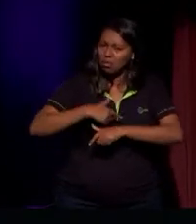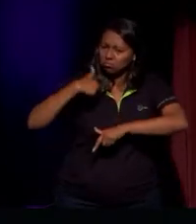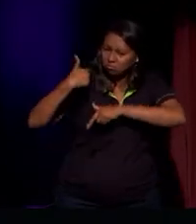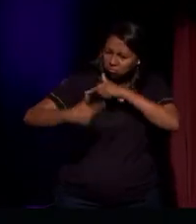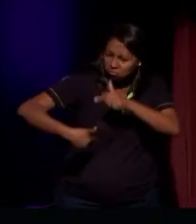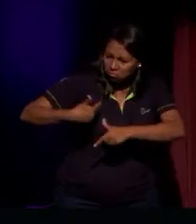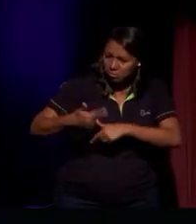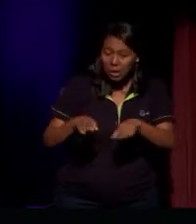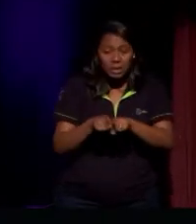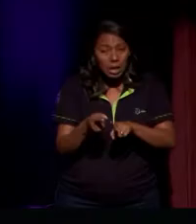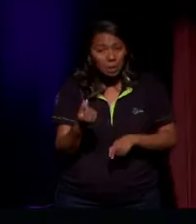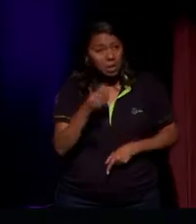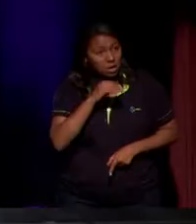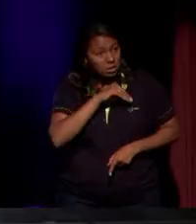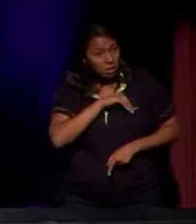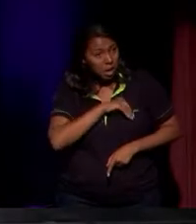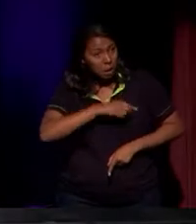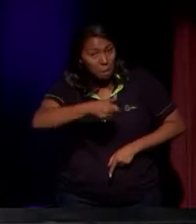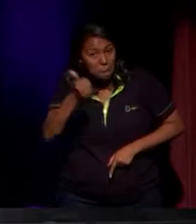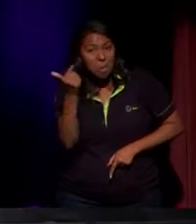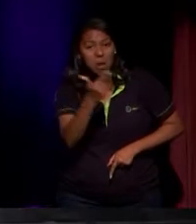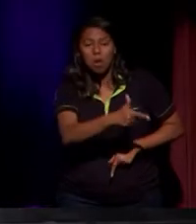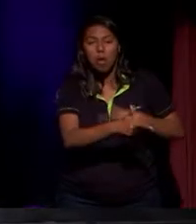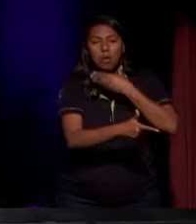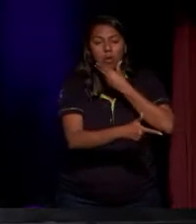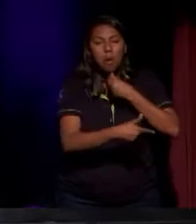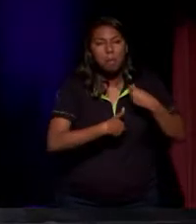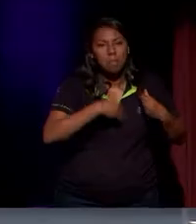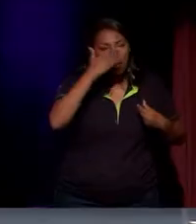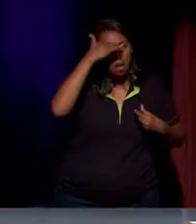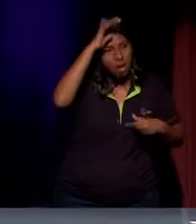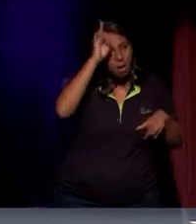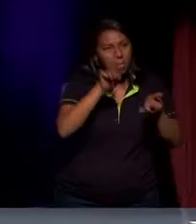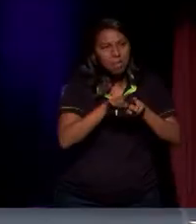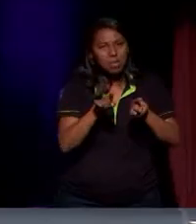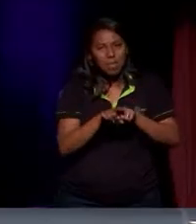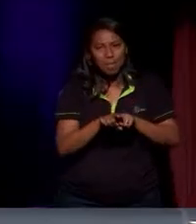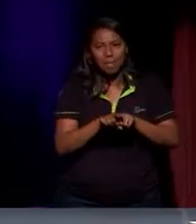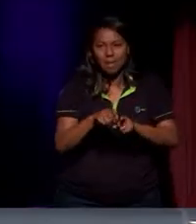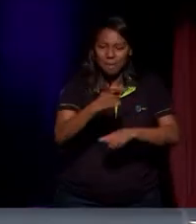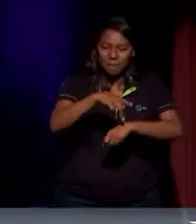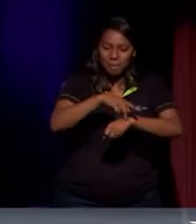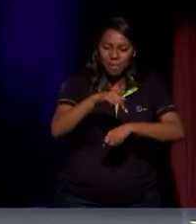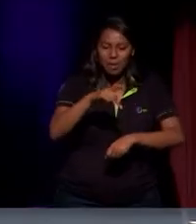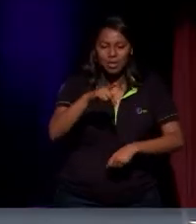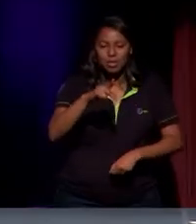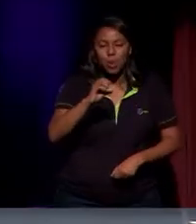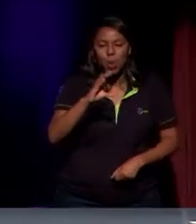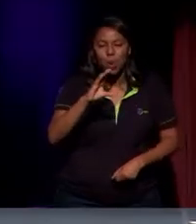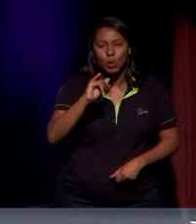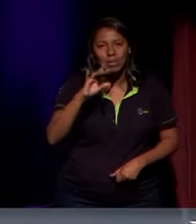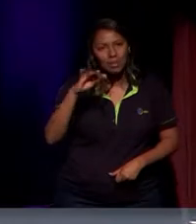than that of many Arab and even Western men I know. Although I am called the Arab woman,